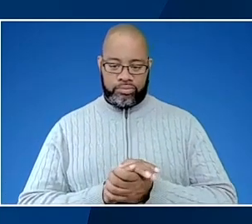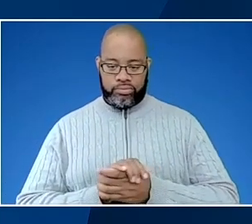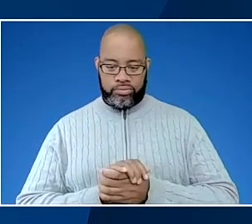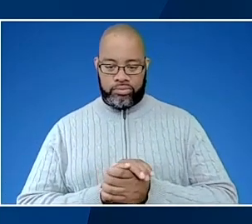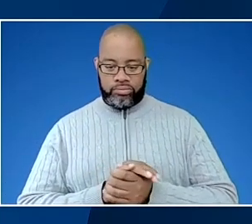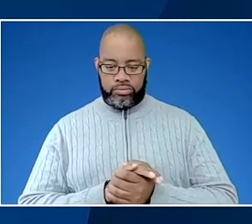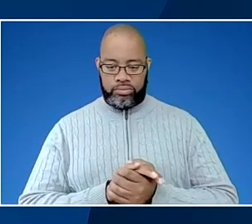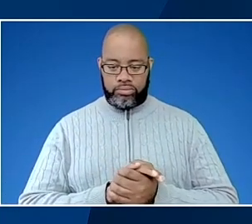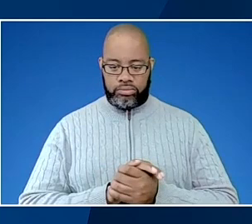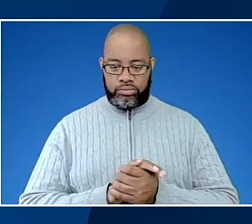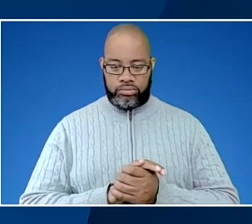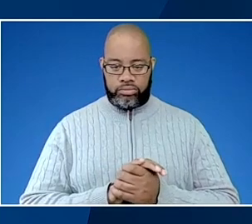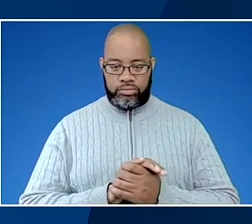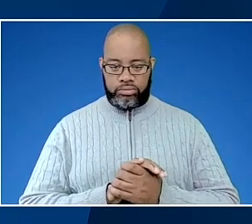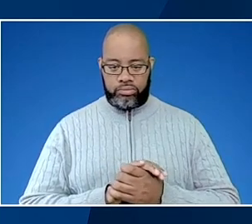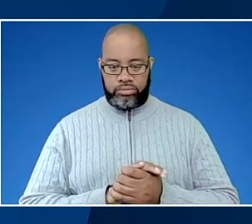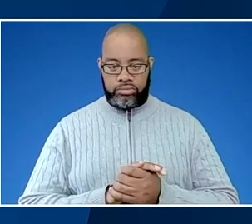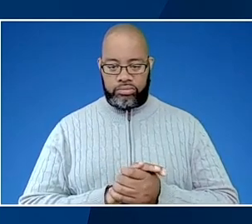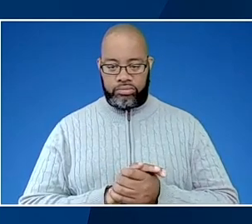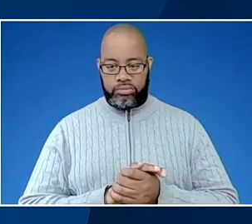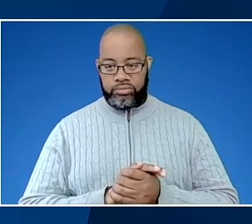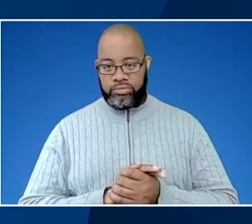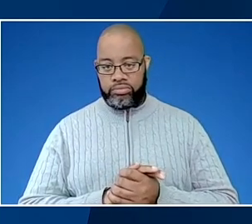Okay. Alright. Aaron.